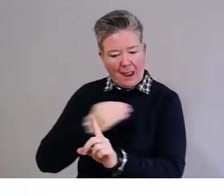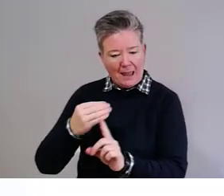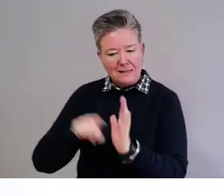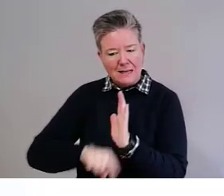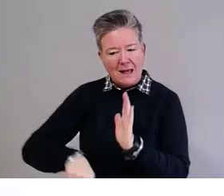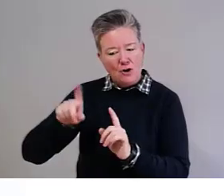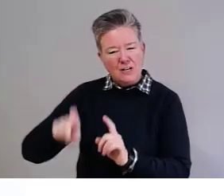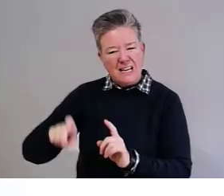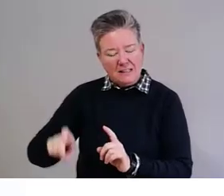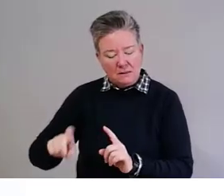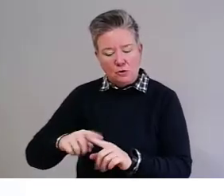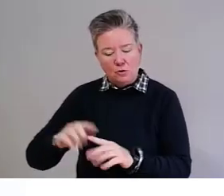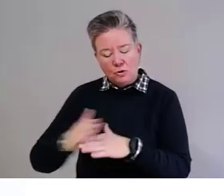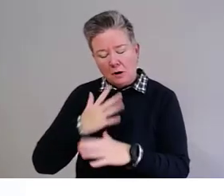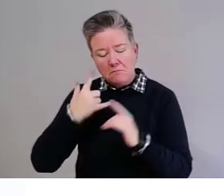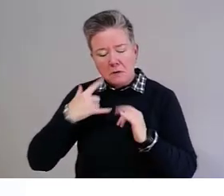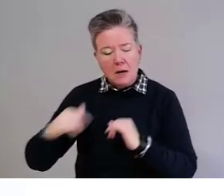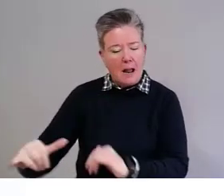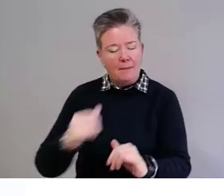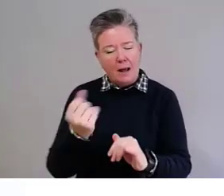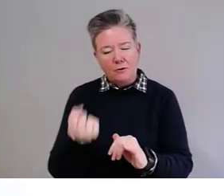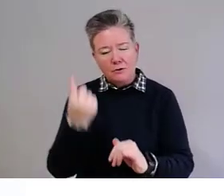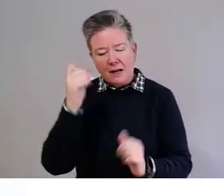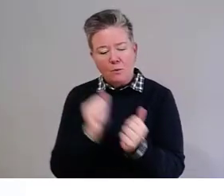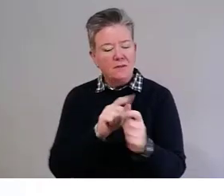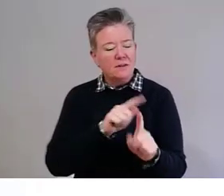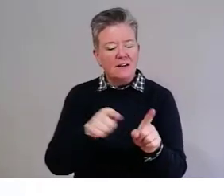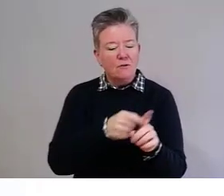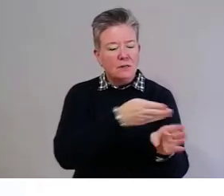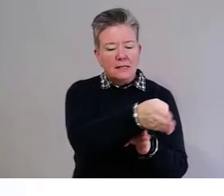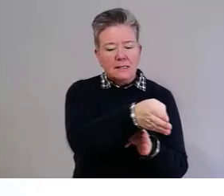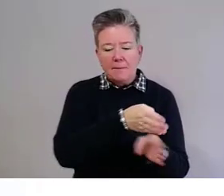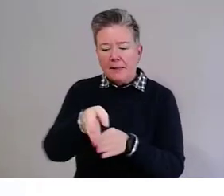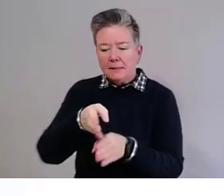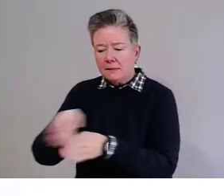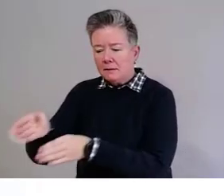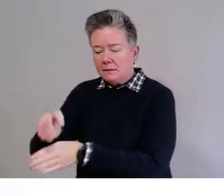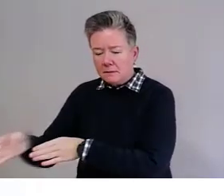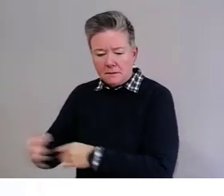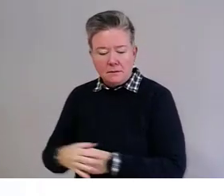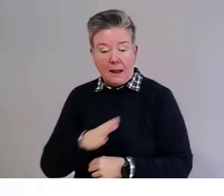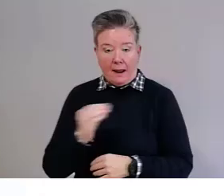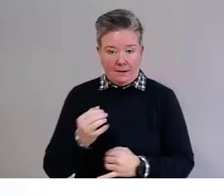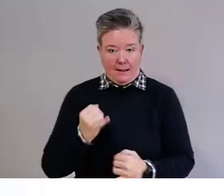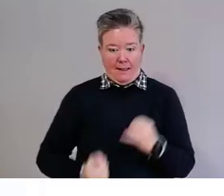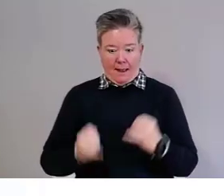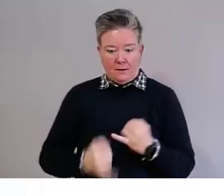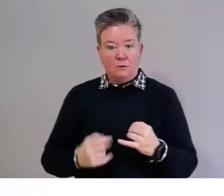to share a common understanding across disciplines, and lastly to build trust